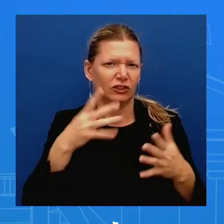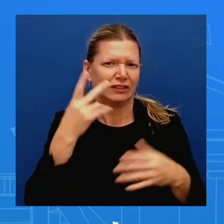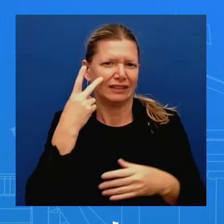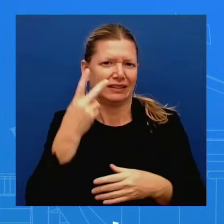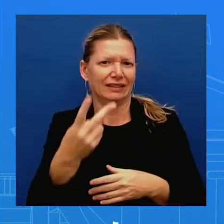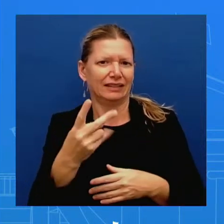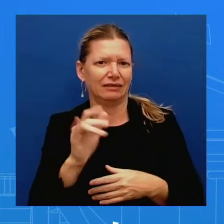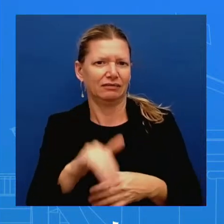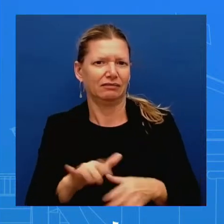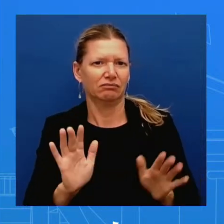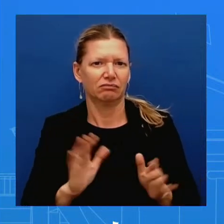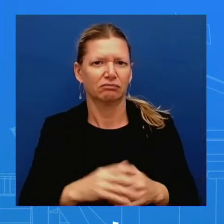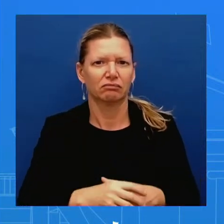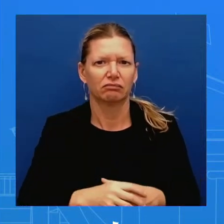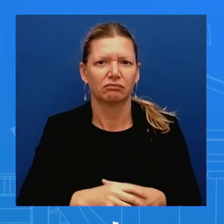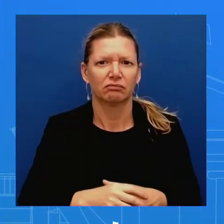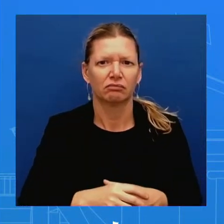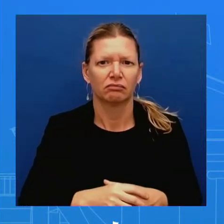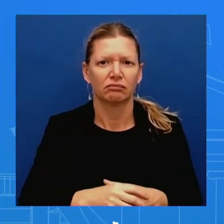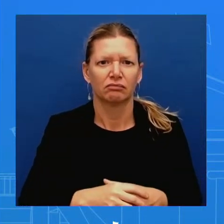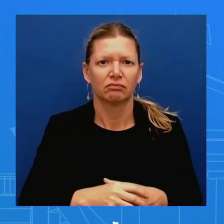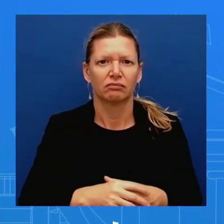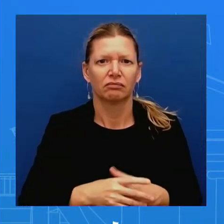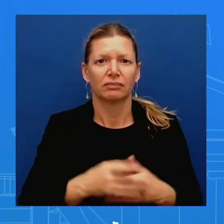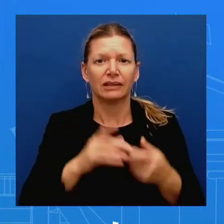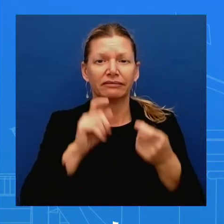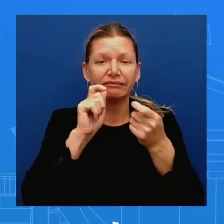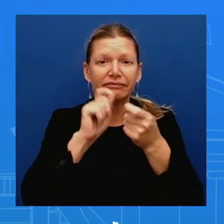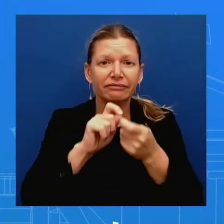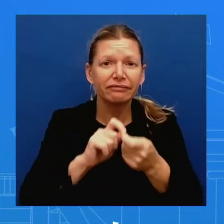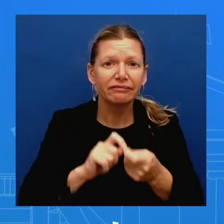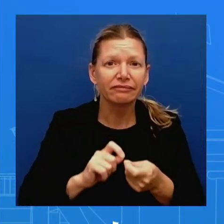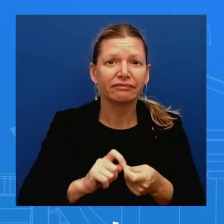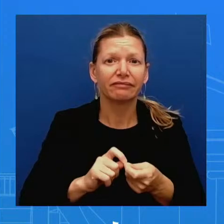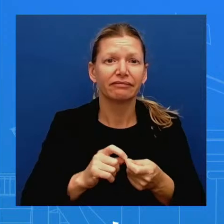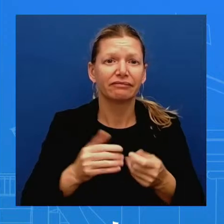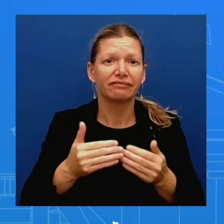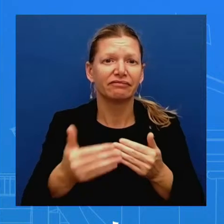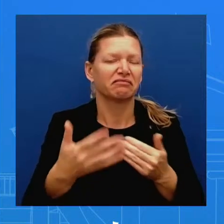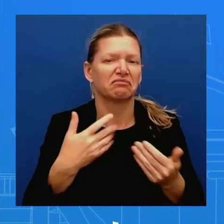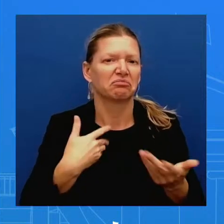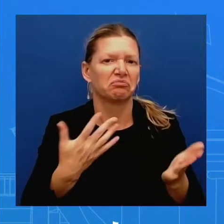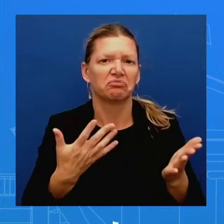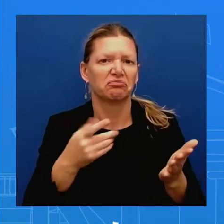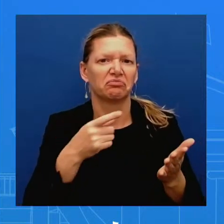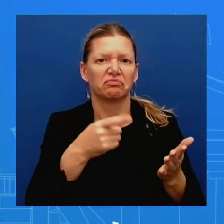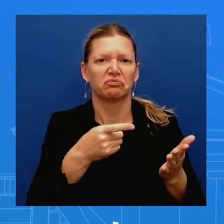or any specifics, obviously, I would -- I would refer you to my colleagues at the White House Counsel's Office.